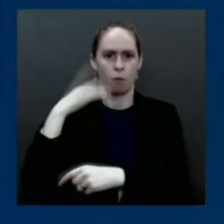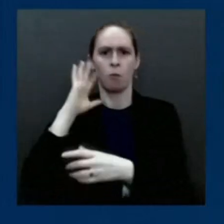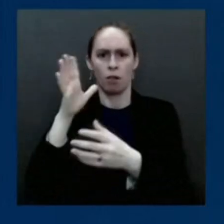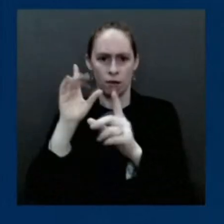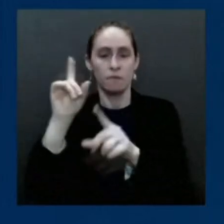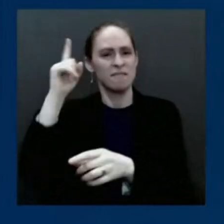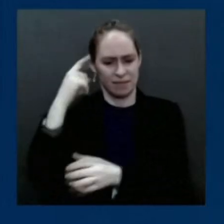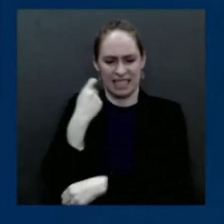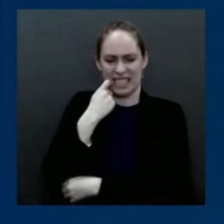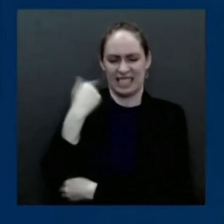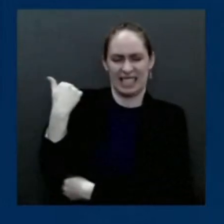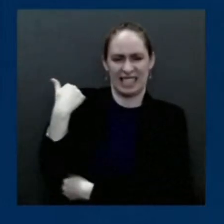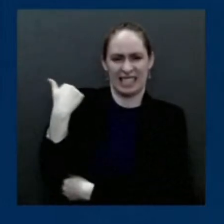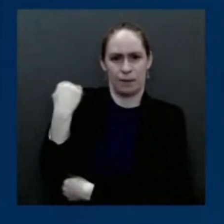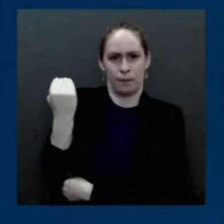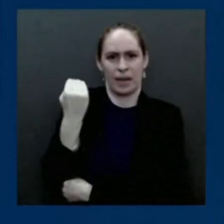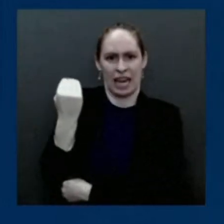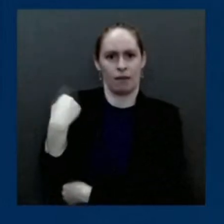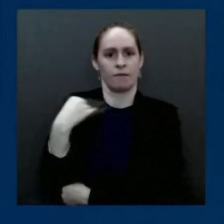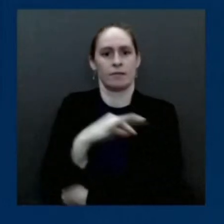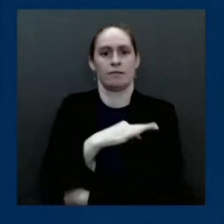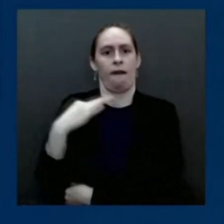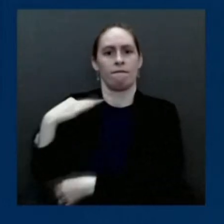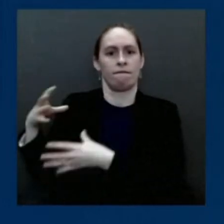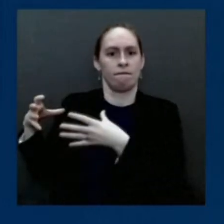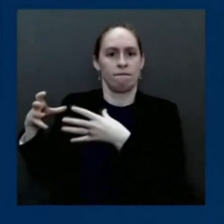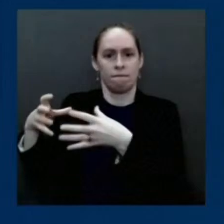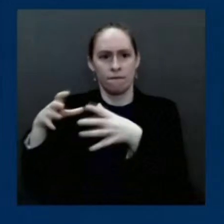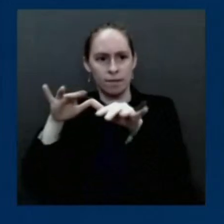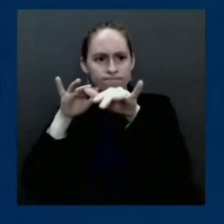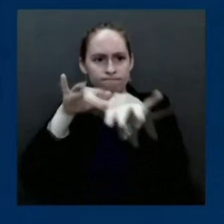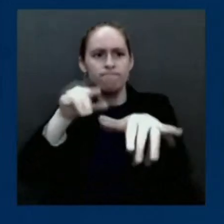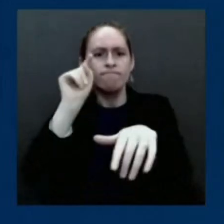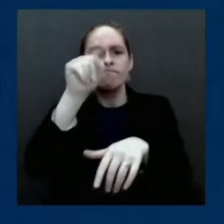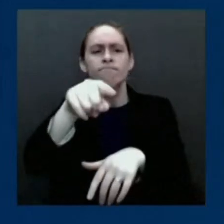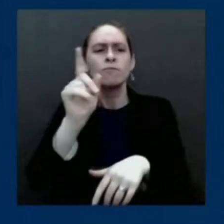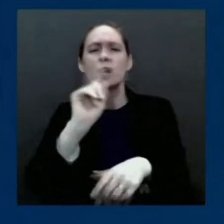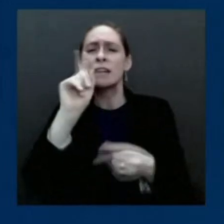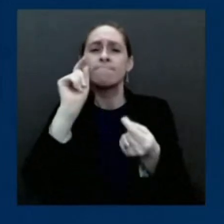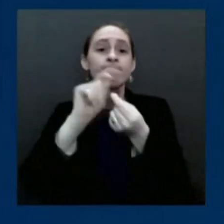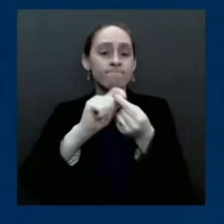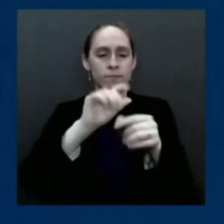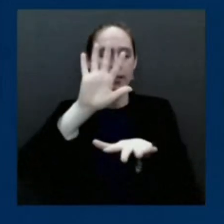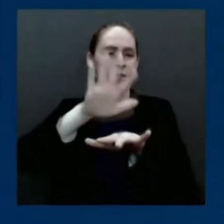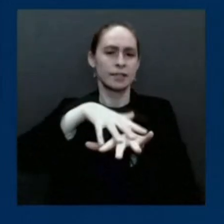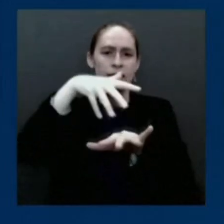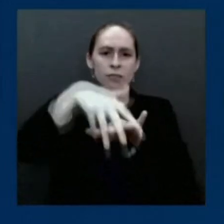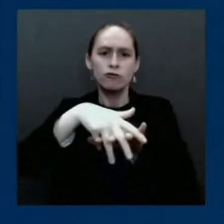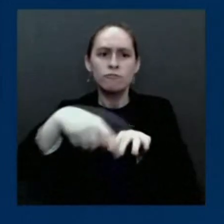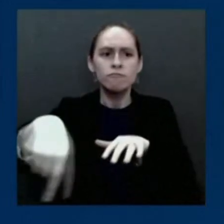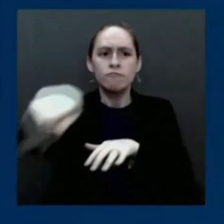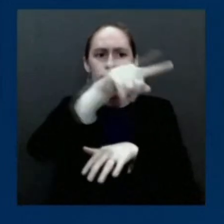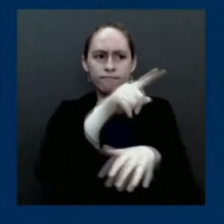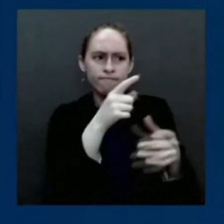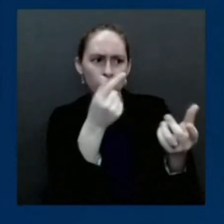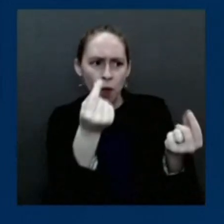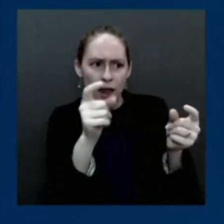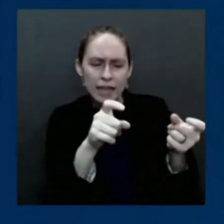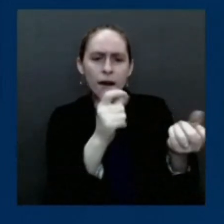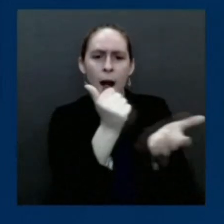PERSONNEL FOR THE COMMISSION ARRIVED ON MONDAY TO PROVIDE SURGE SUPPORT IN INDIAN COUNTRY.